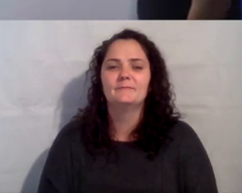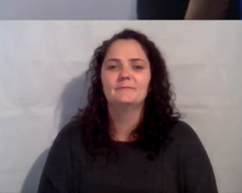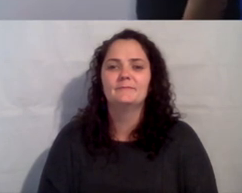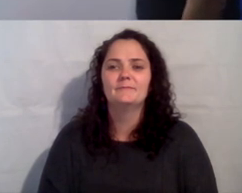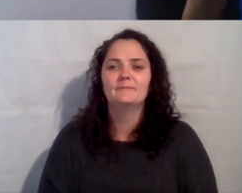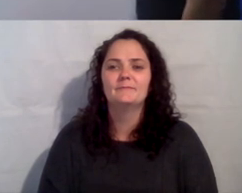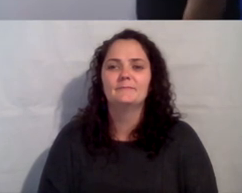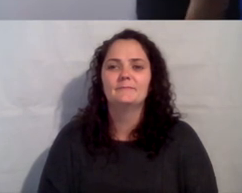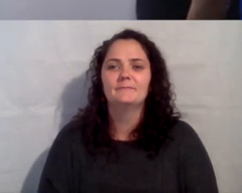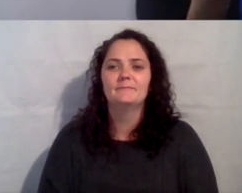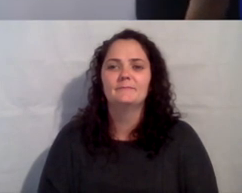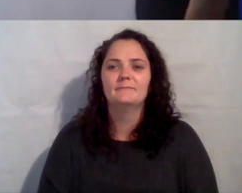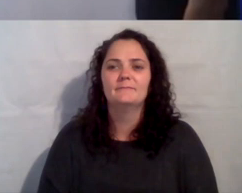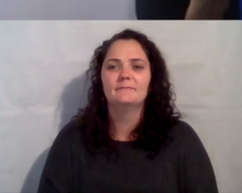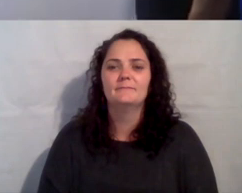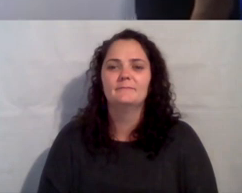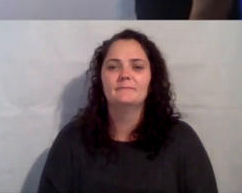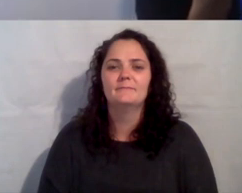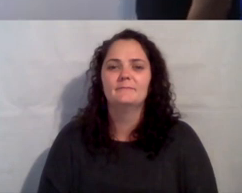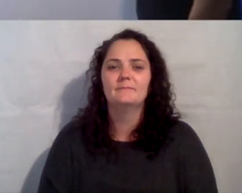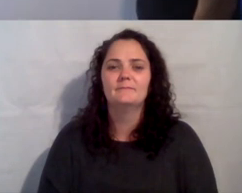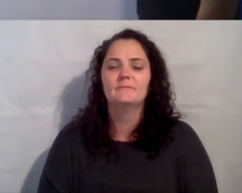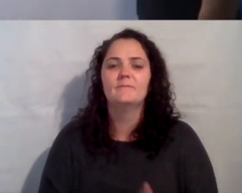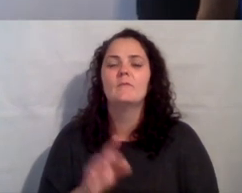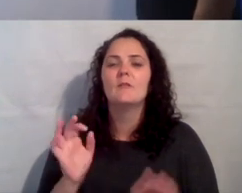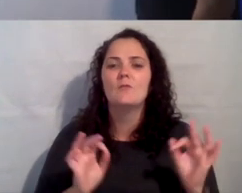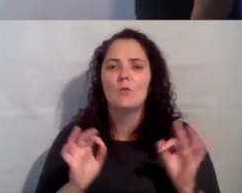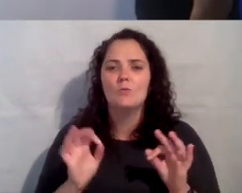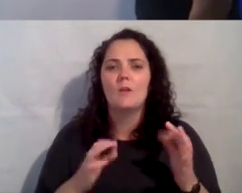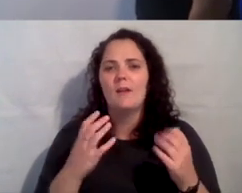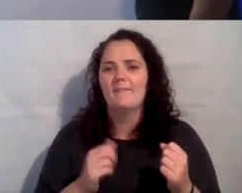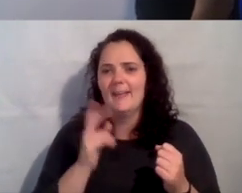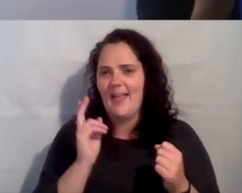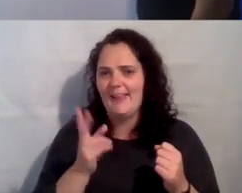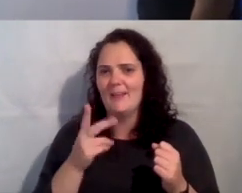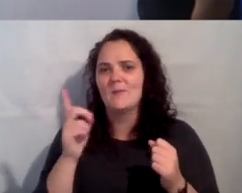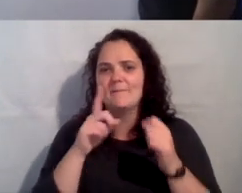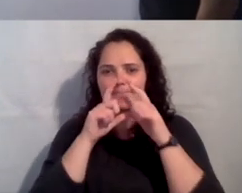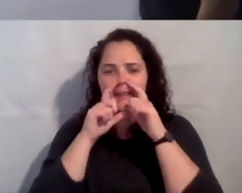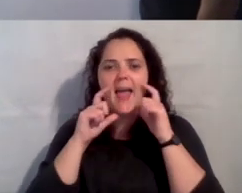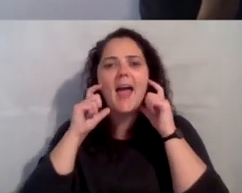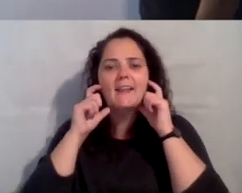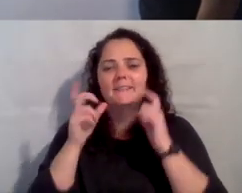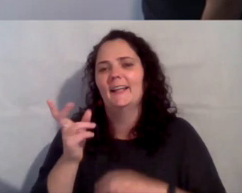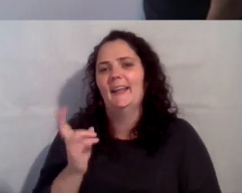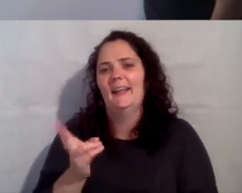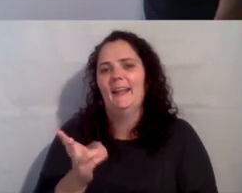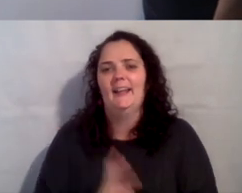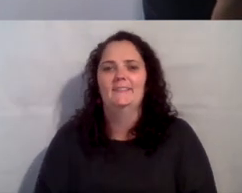Our models are wearing their COVID masks again which gives you a nice graphic